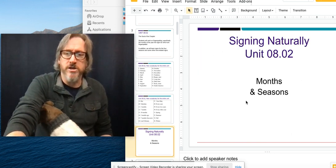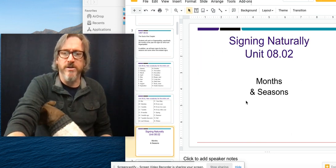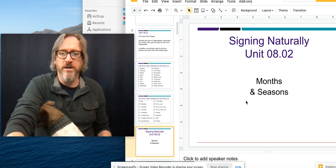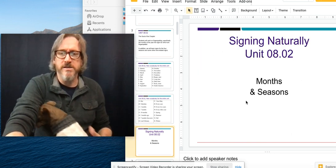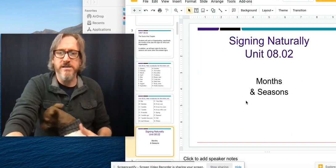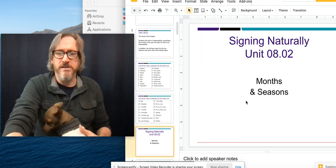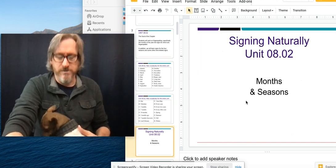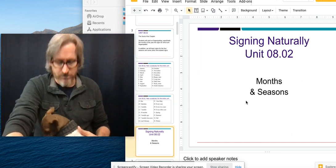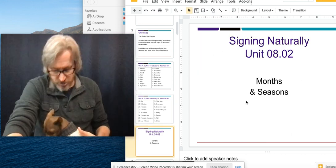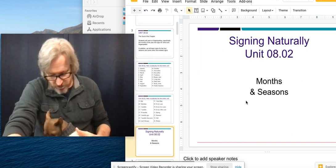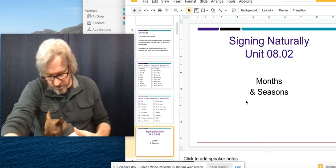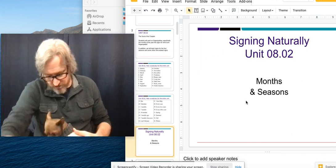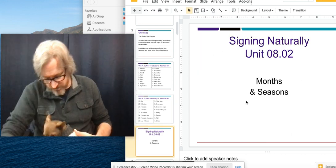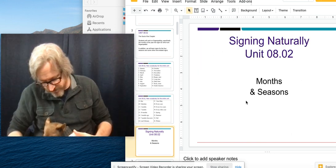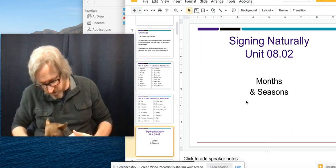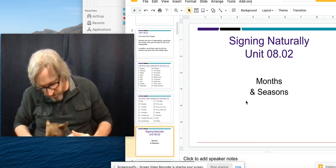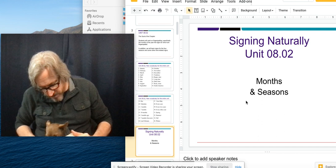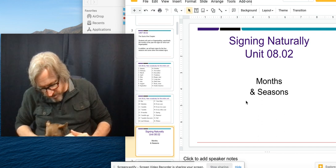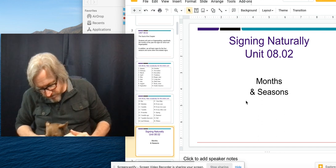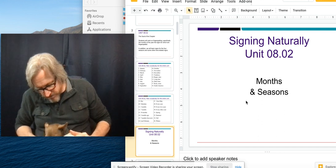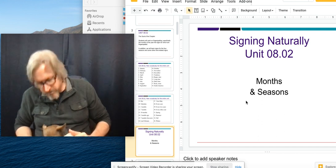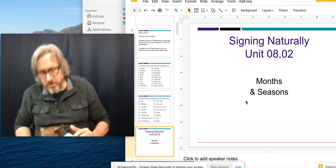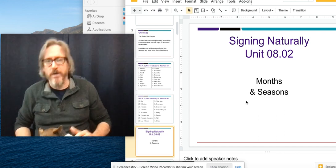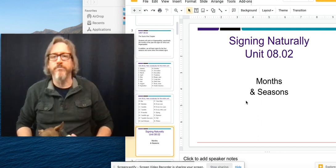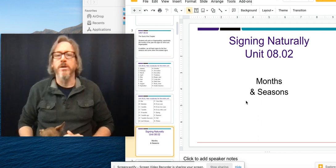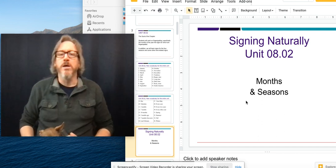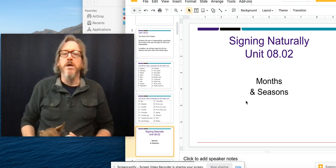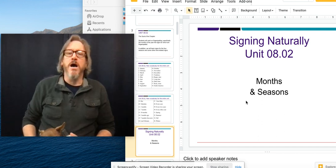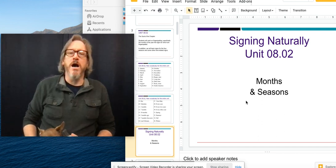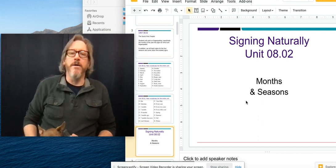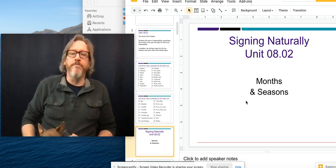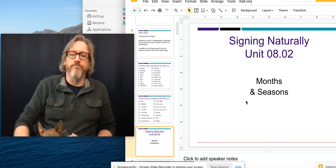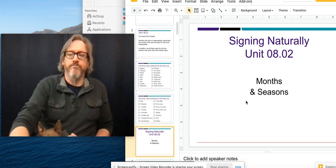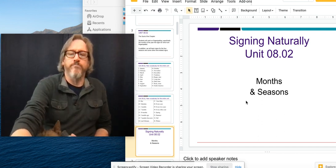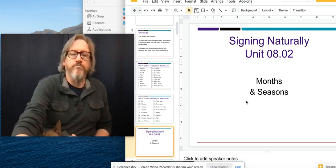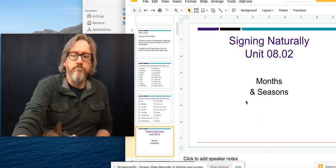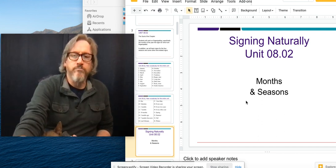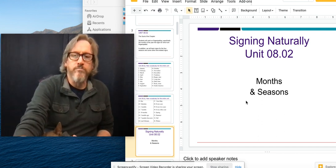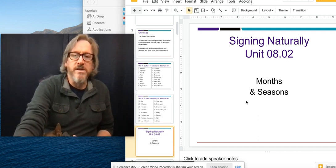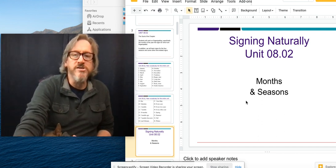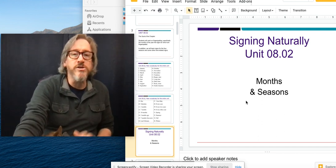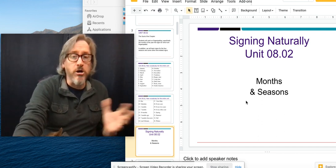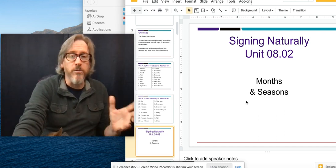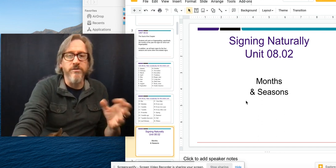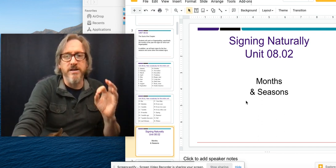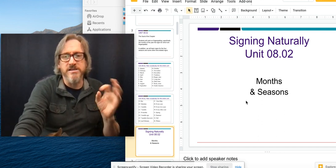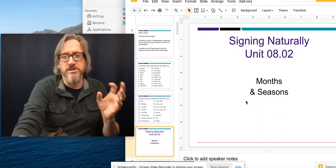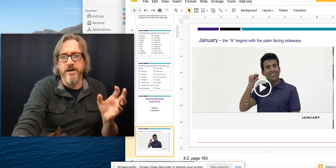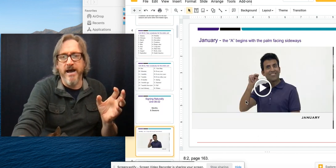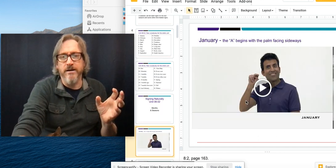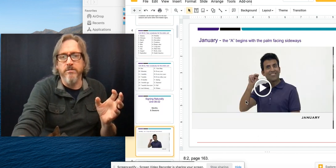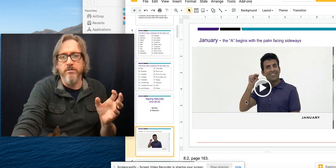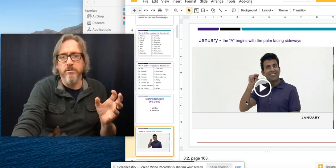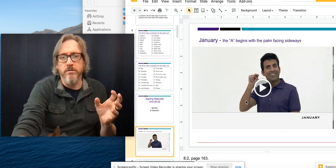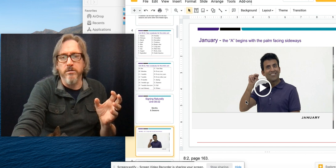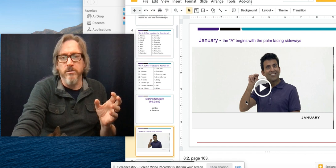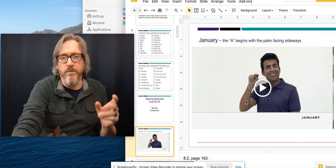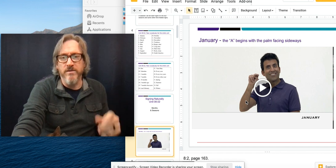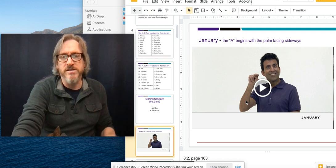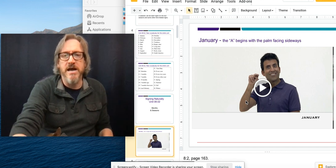talk about the seasons okay you okay bud okay um so to start with let's look at the months